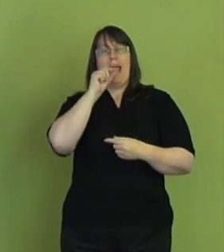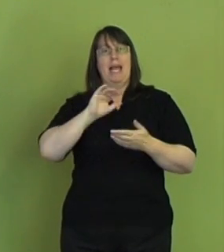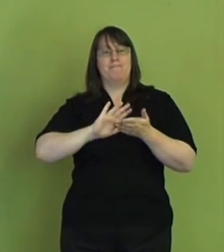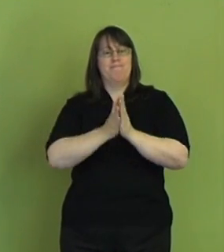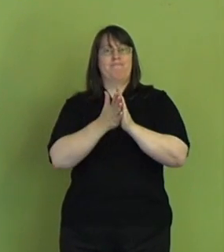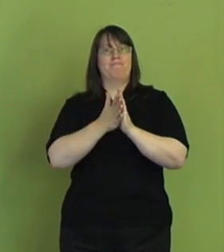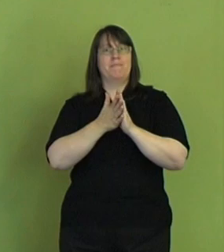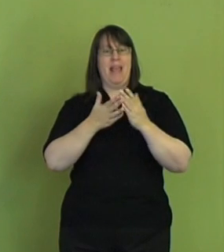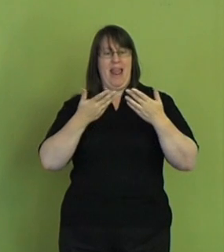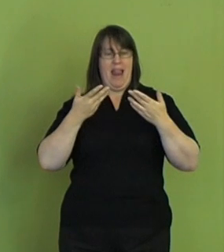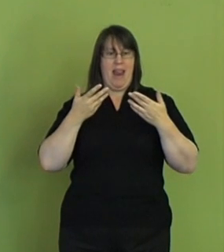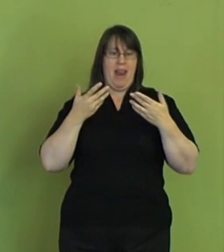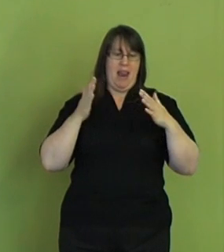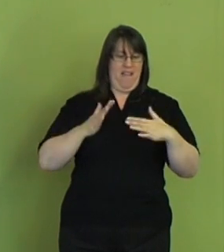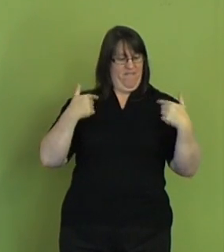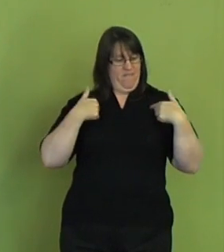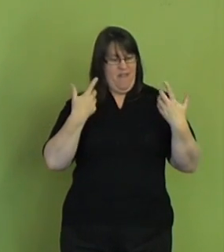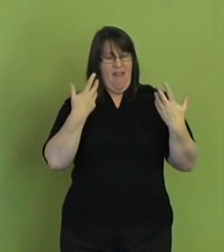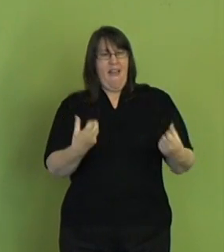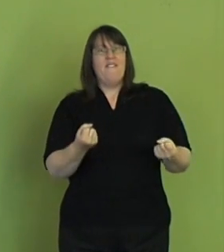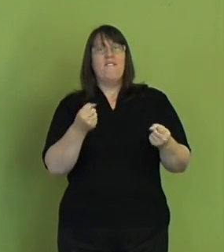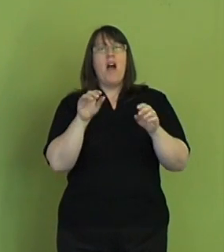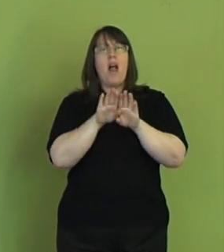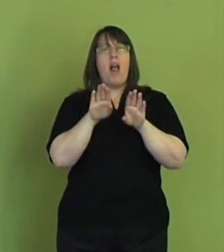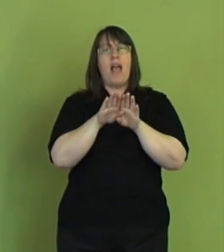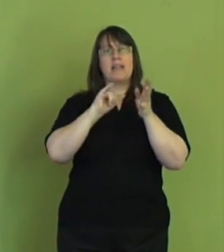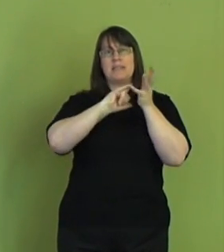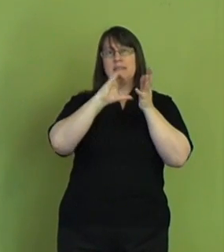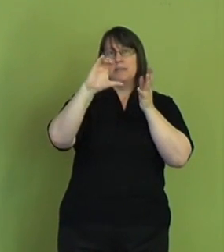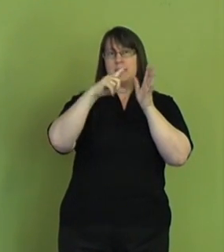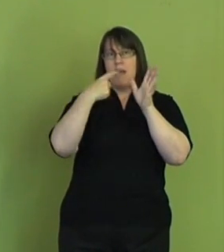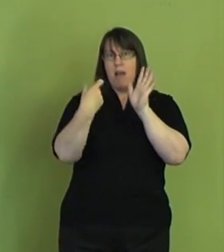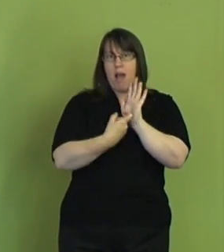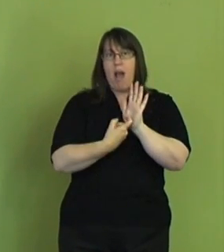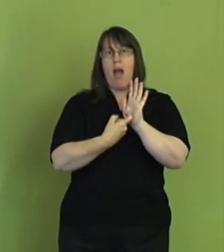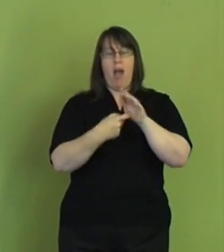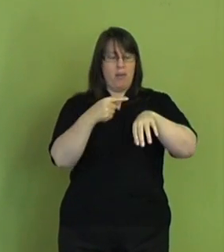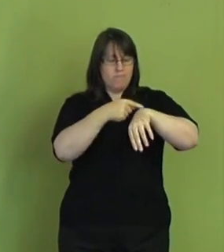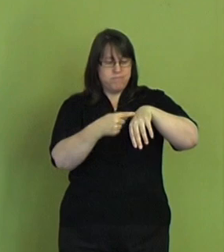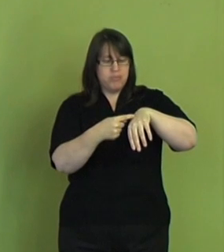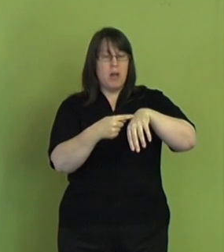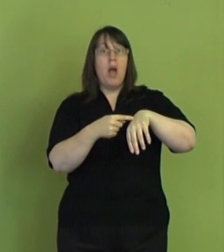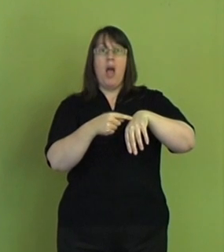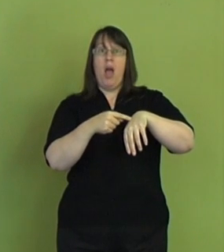and that scab may form over that scar but the scar will remain with us forever.